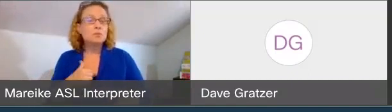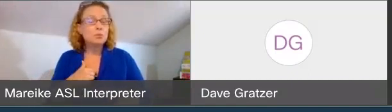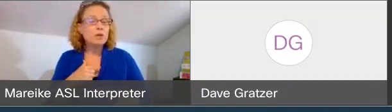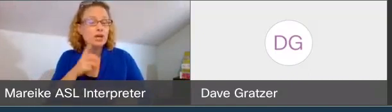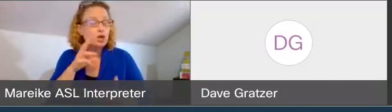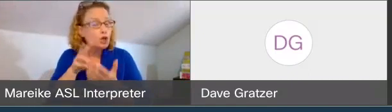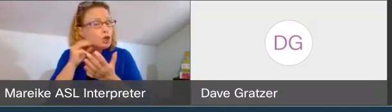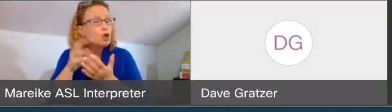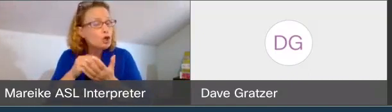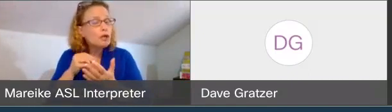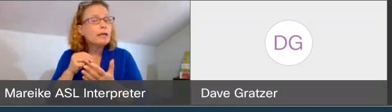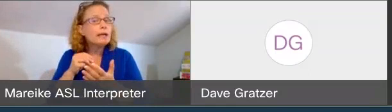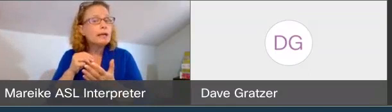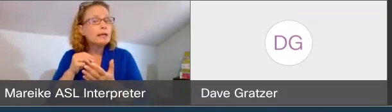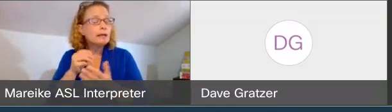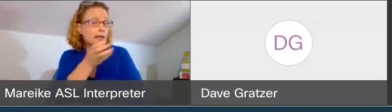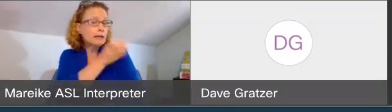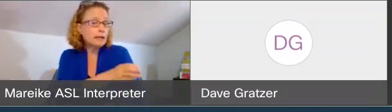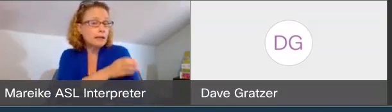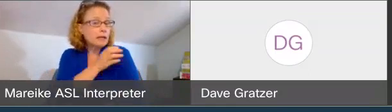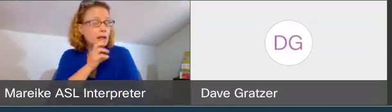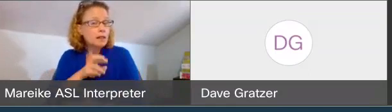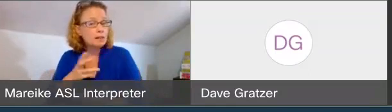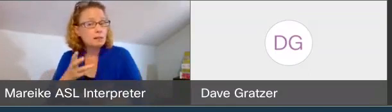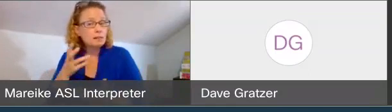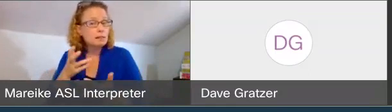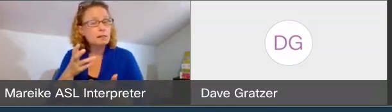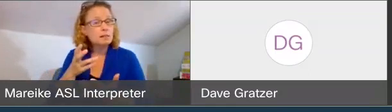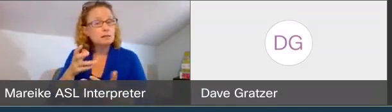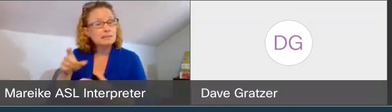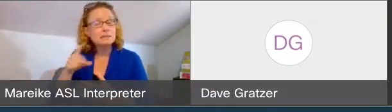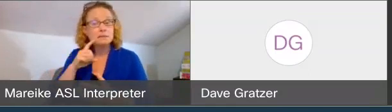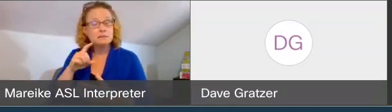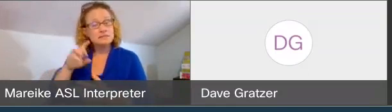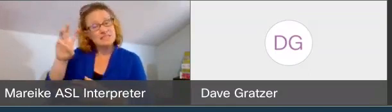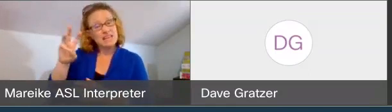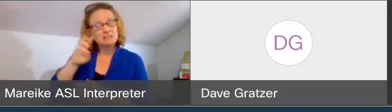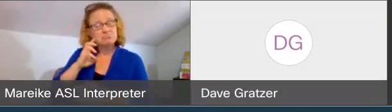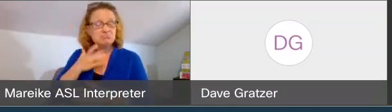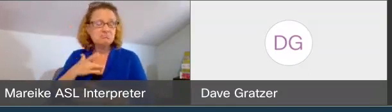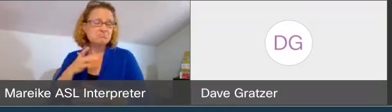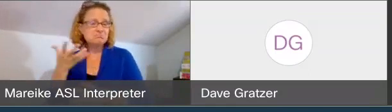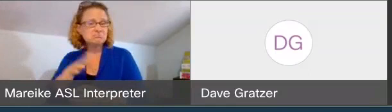that I think this number of visits is feeling sufficient, but certainly it's an empirical